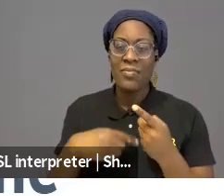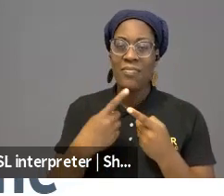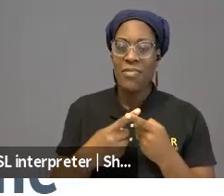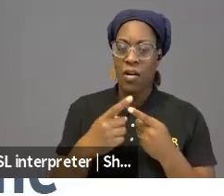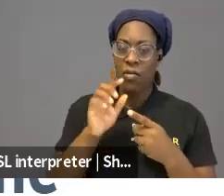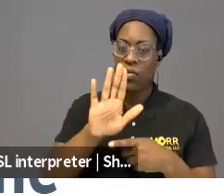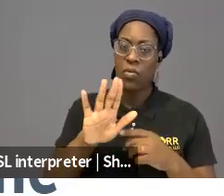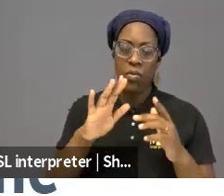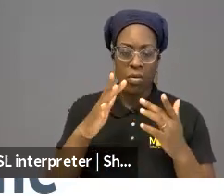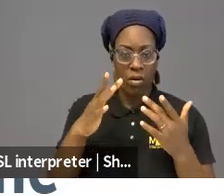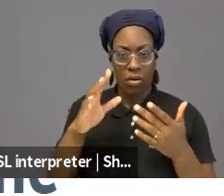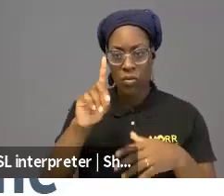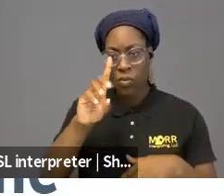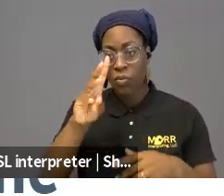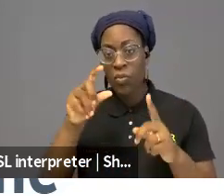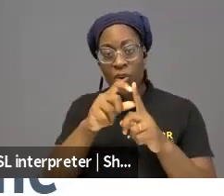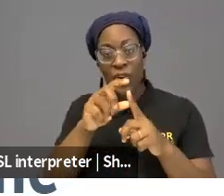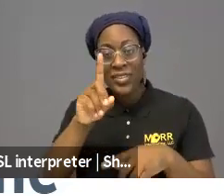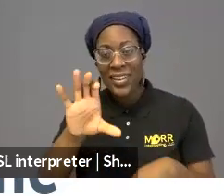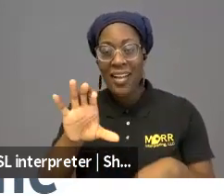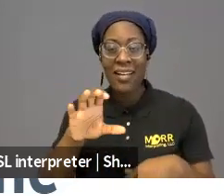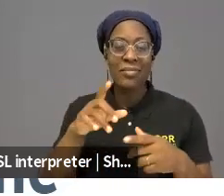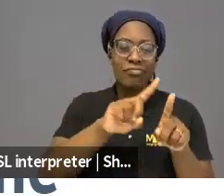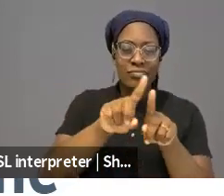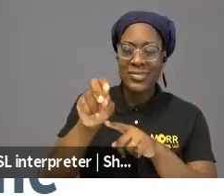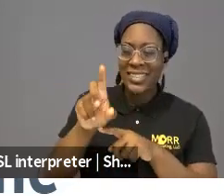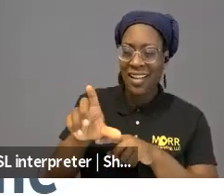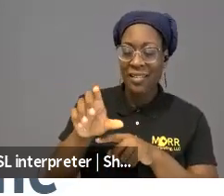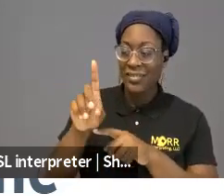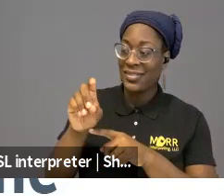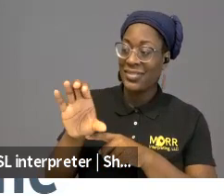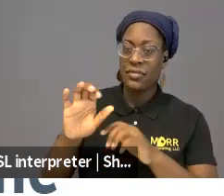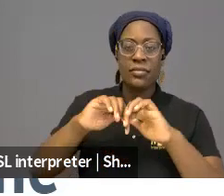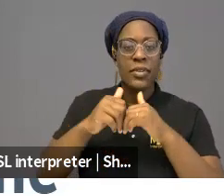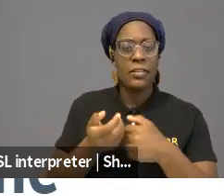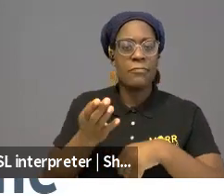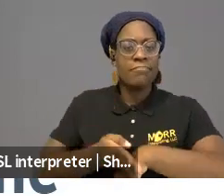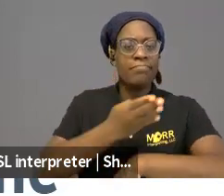tutors revise things like our help documents for accessibility in very practical ways.